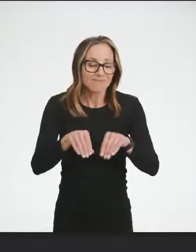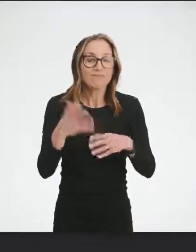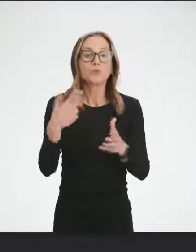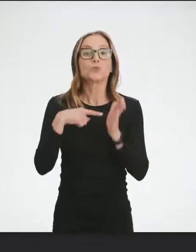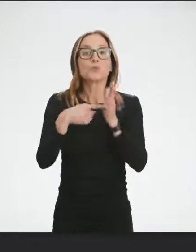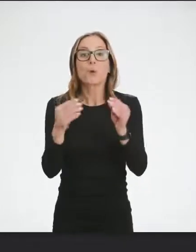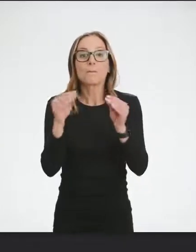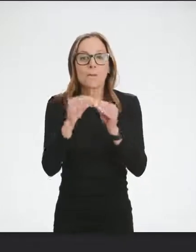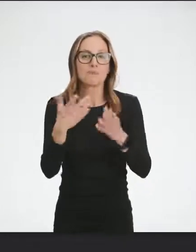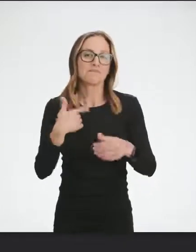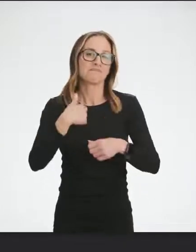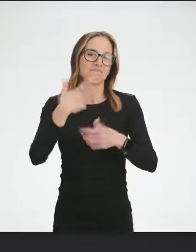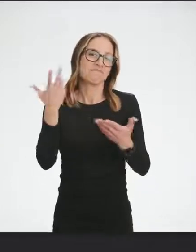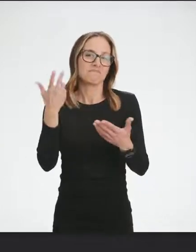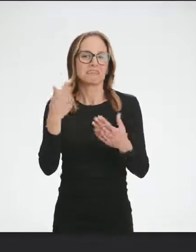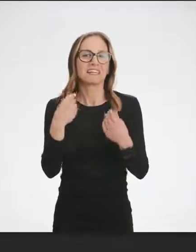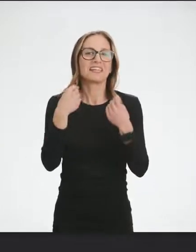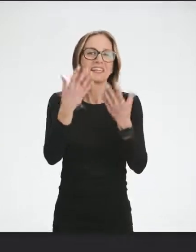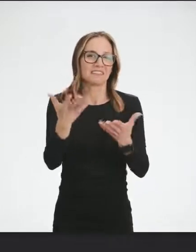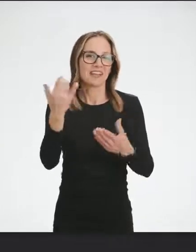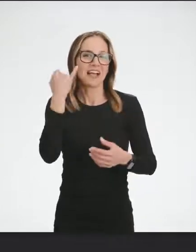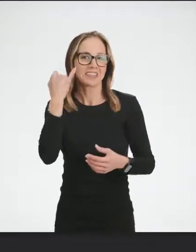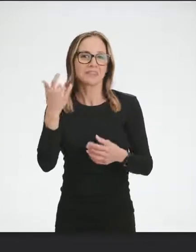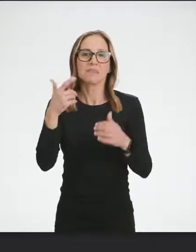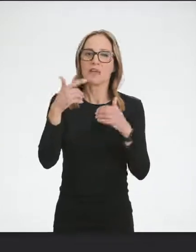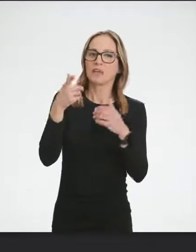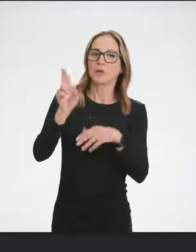To show you more, let's create an experience that makes it easy for a user to find where